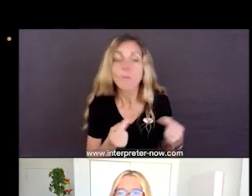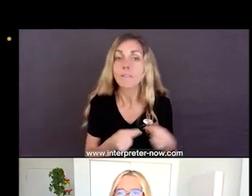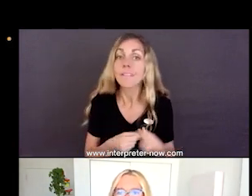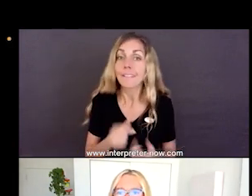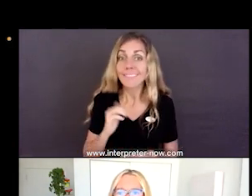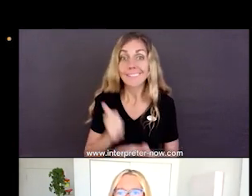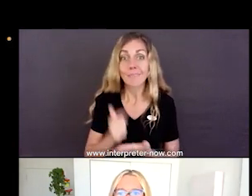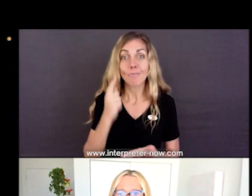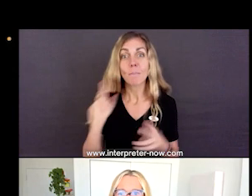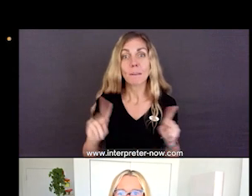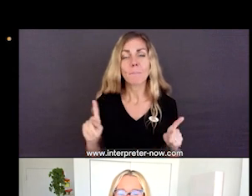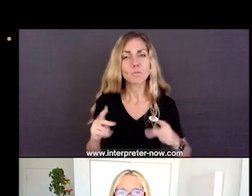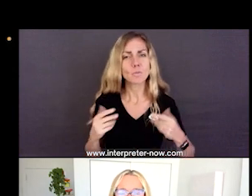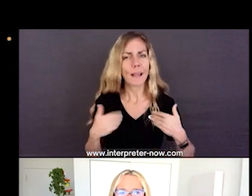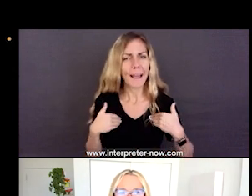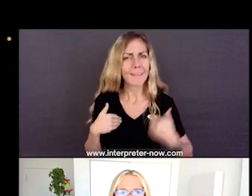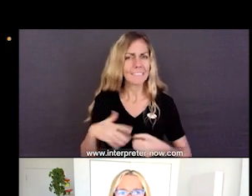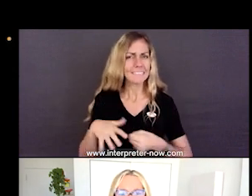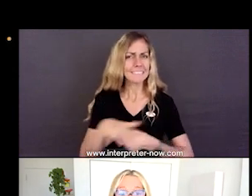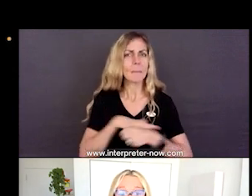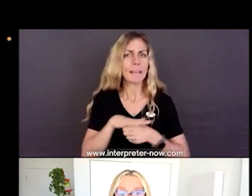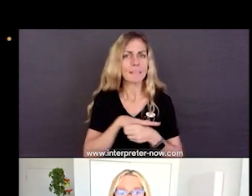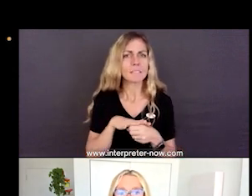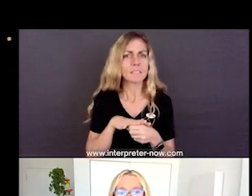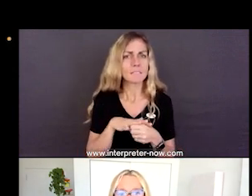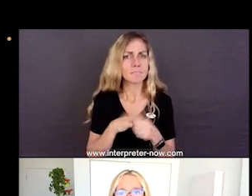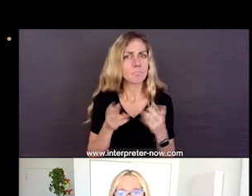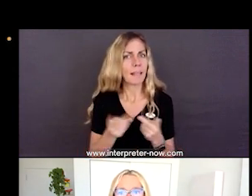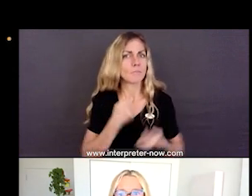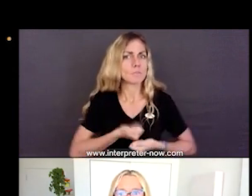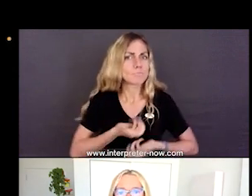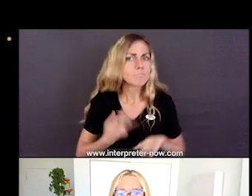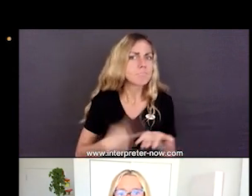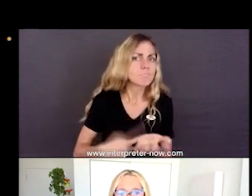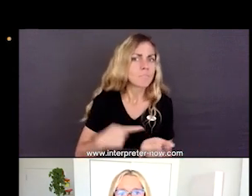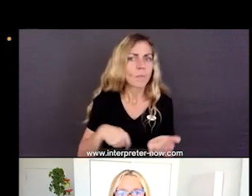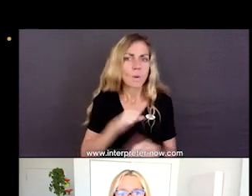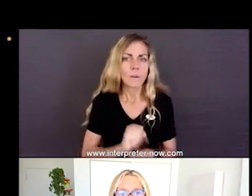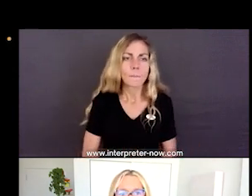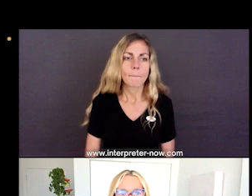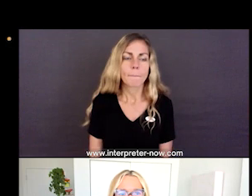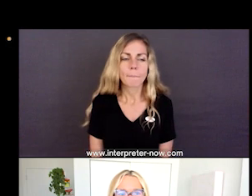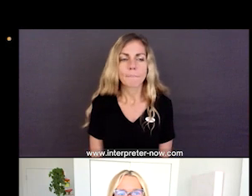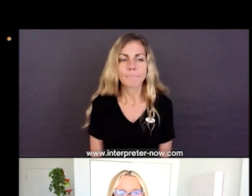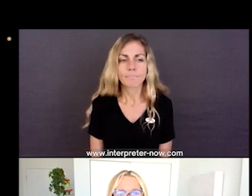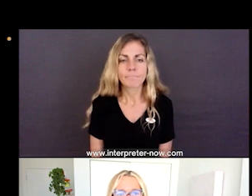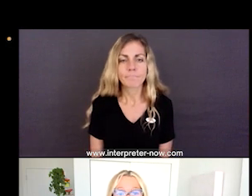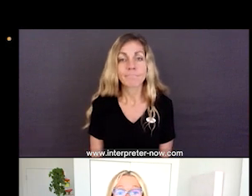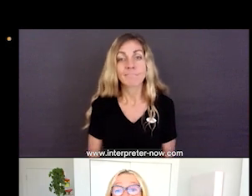It's really helpful for people to be able to have space or a place for talking about this work.